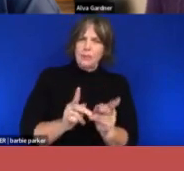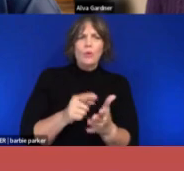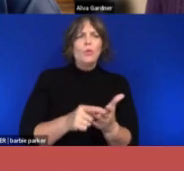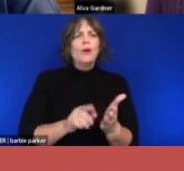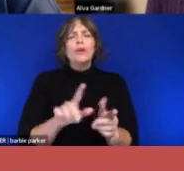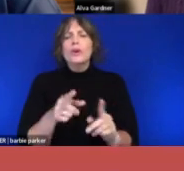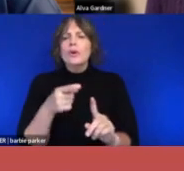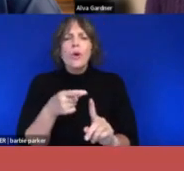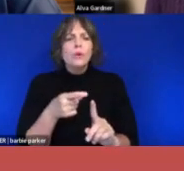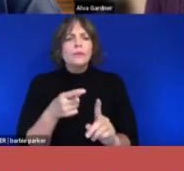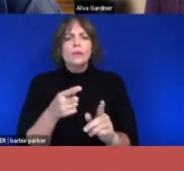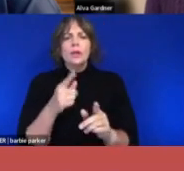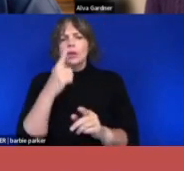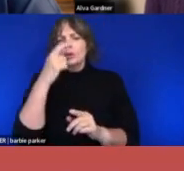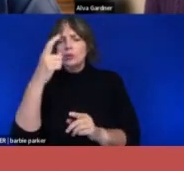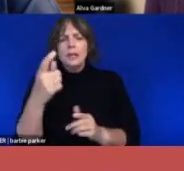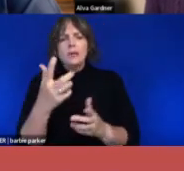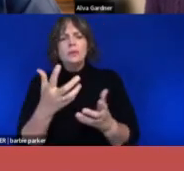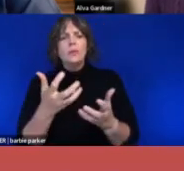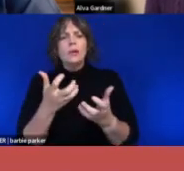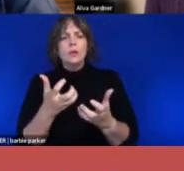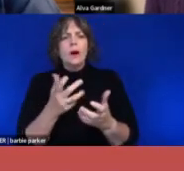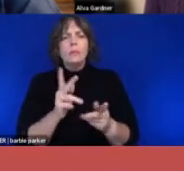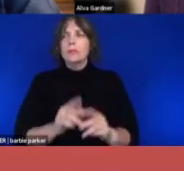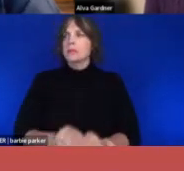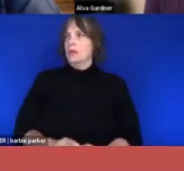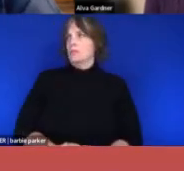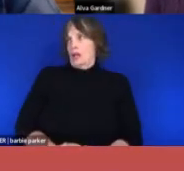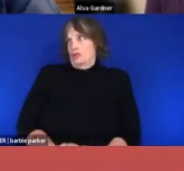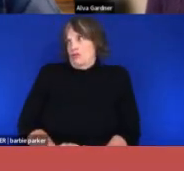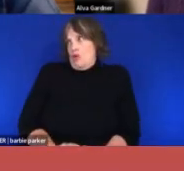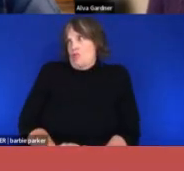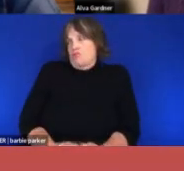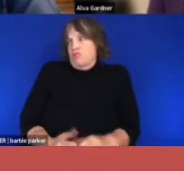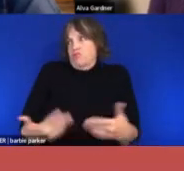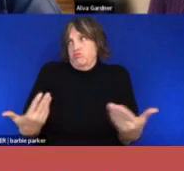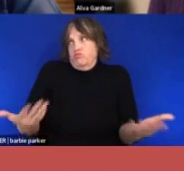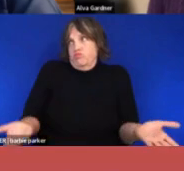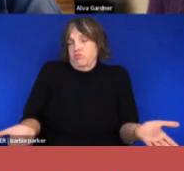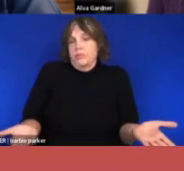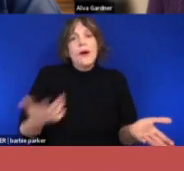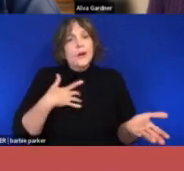What do you want? And we get, I don't know. And so we just say, okay, well, they don't know.